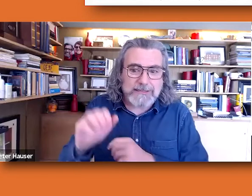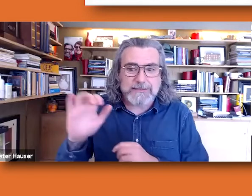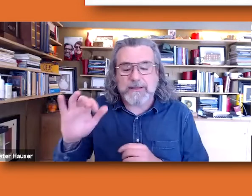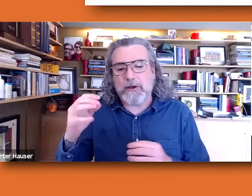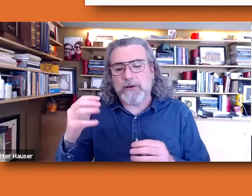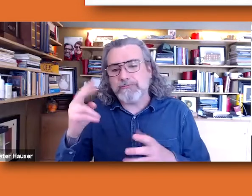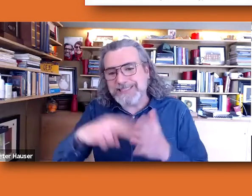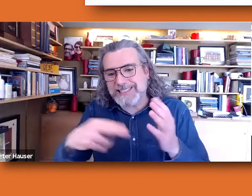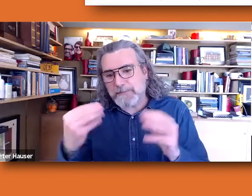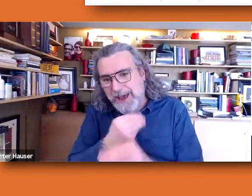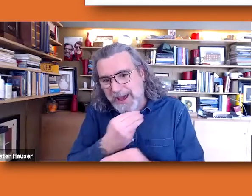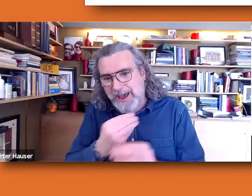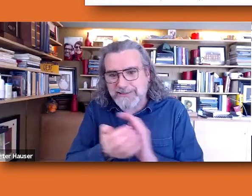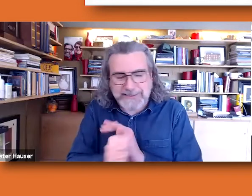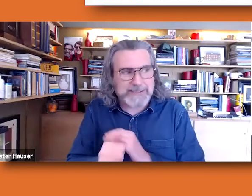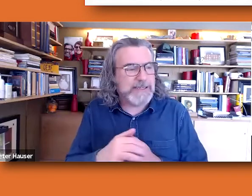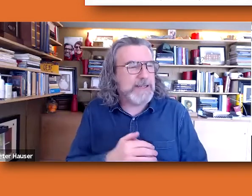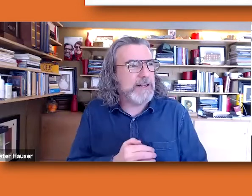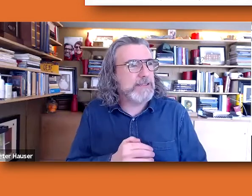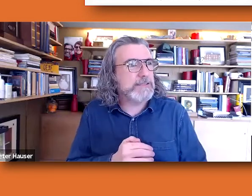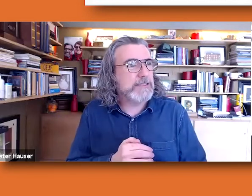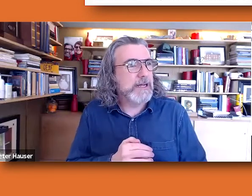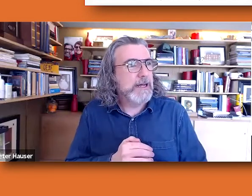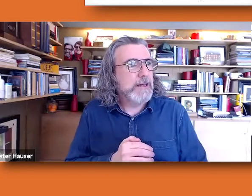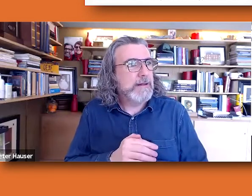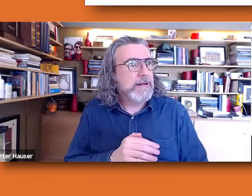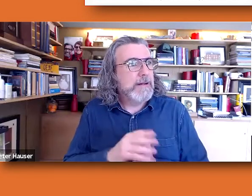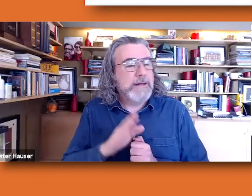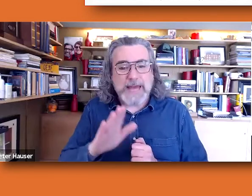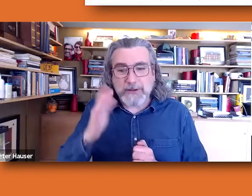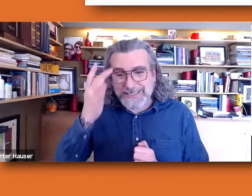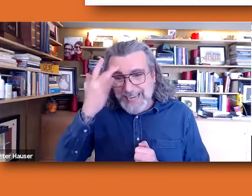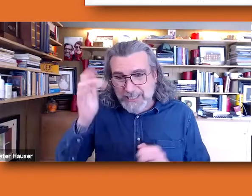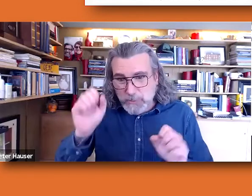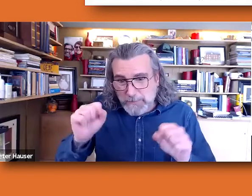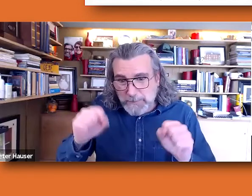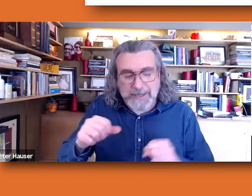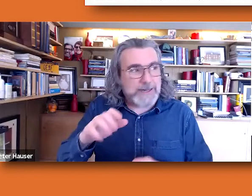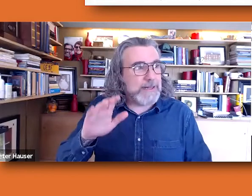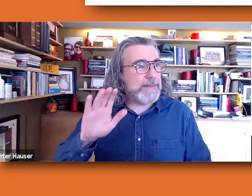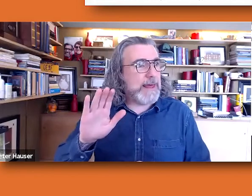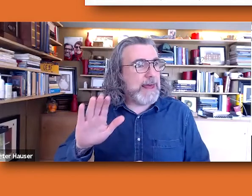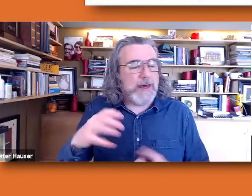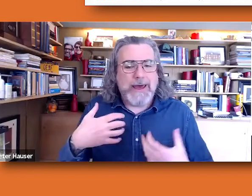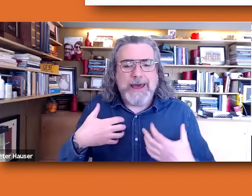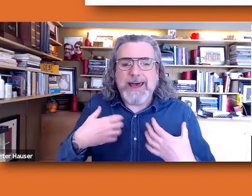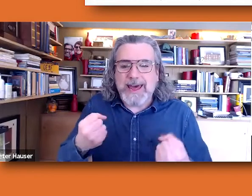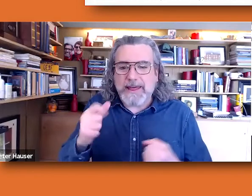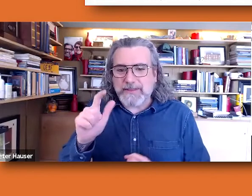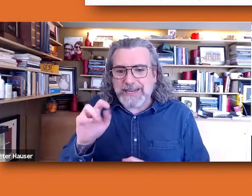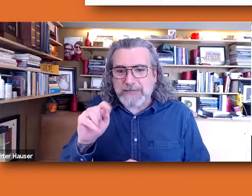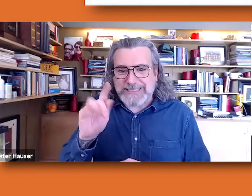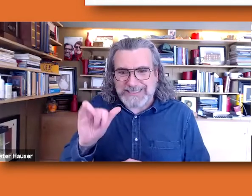their English skills, their reading and math skills, their intellectual capability, their health literacy,